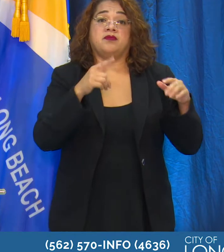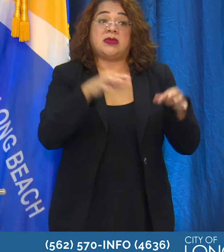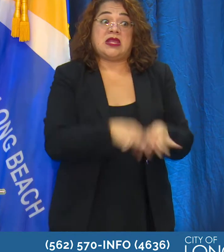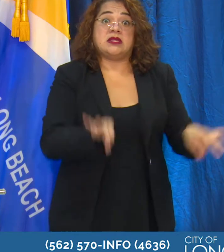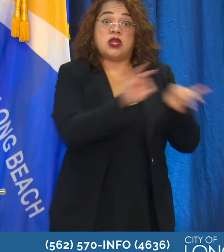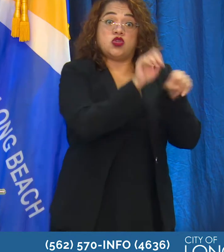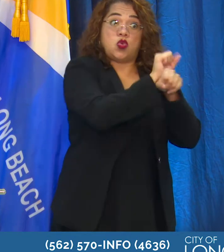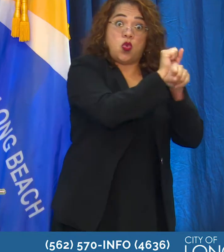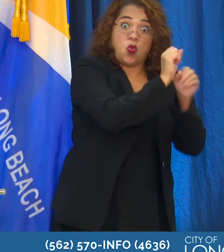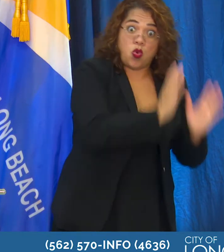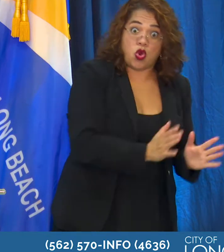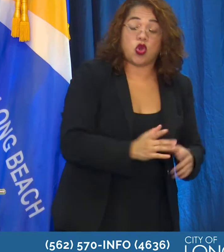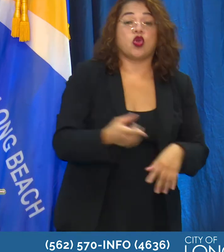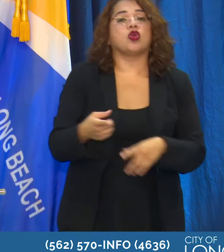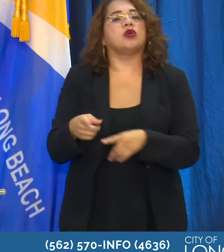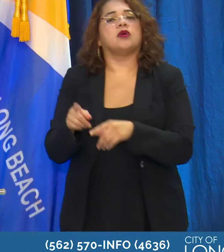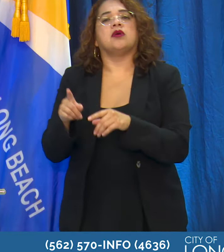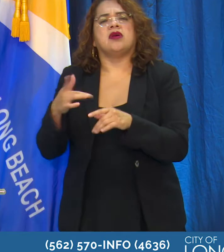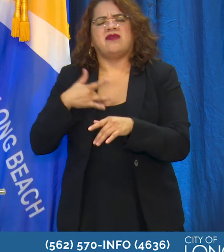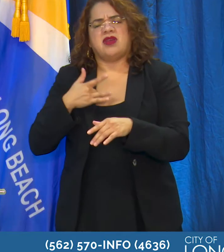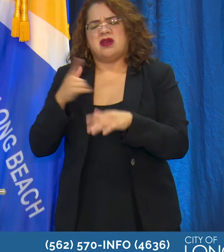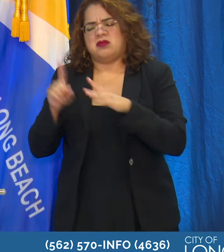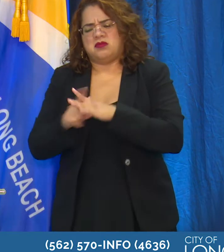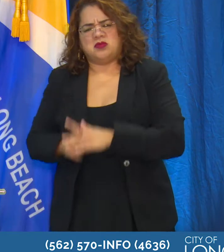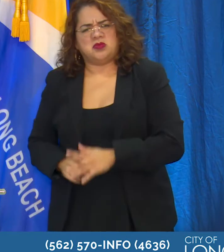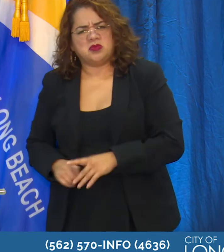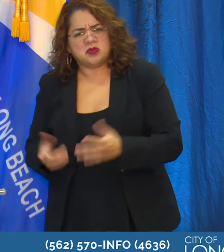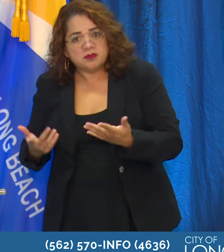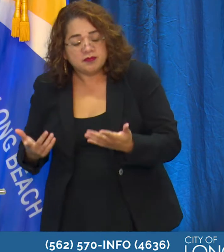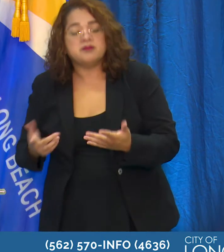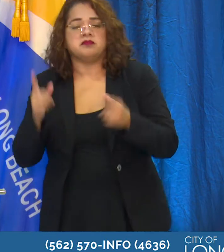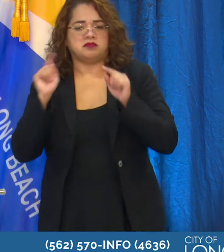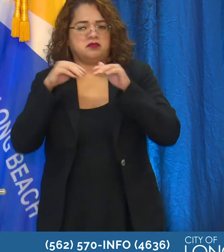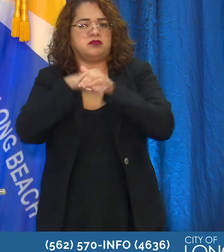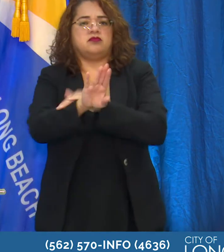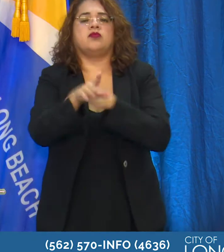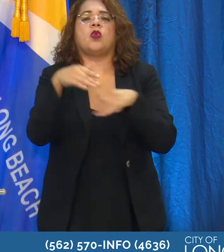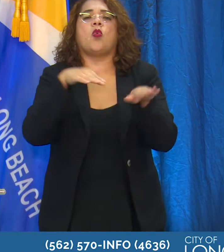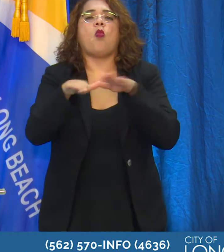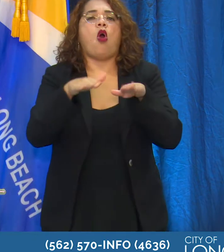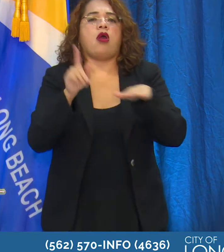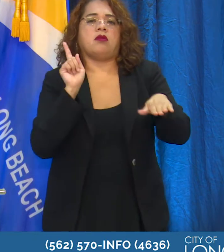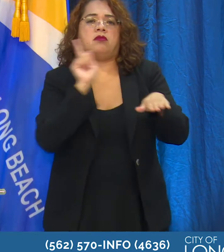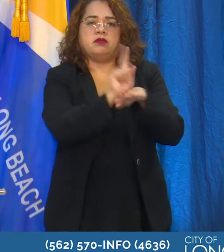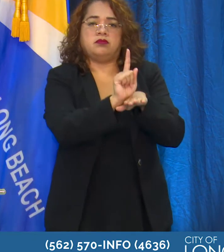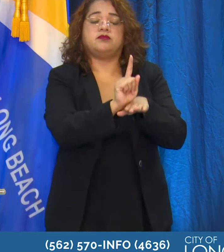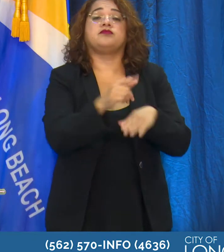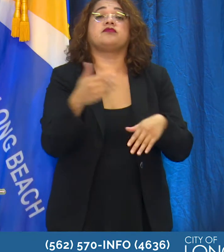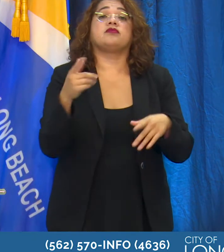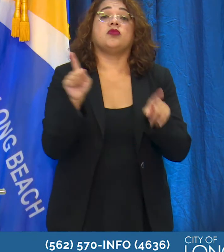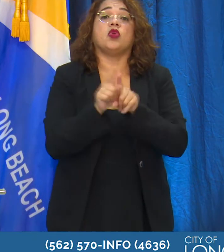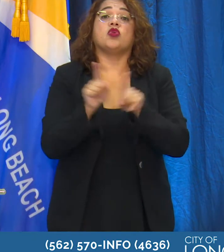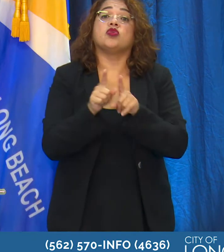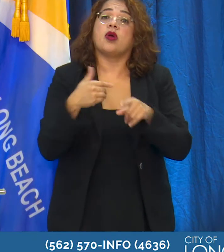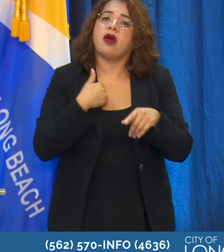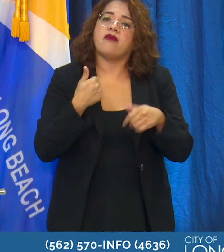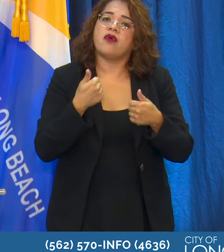This is a walk-in clinic. Additionally we have listed some resources for other private testing options on our COVID website.